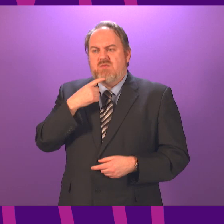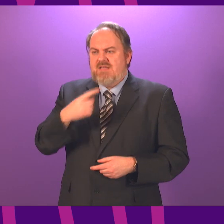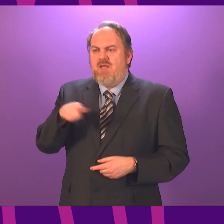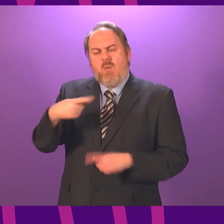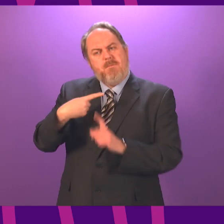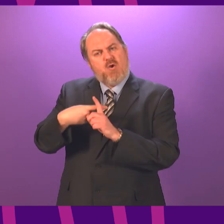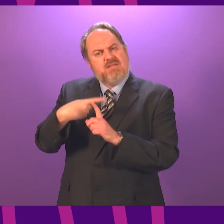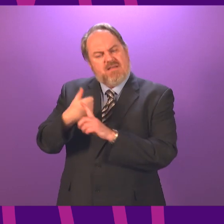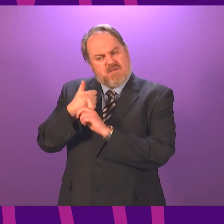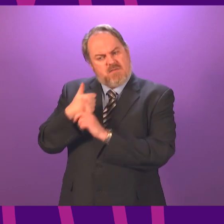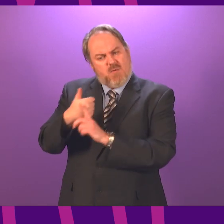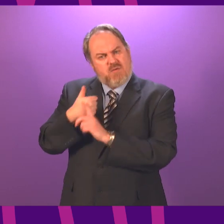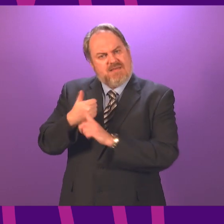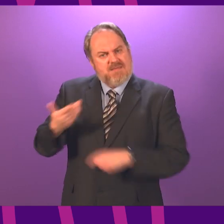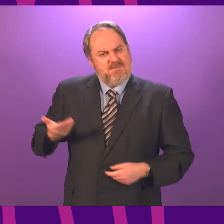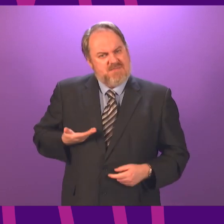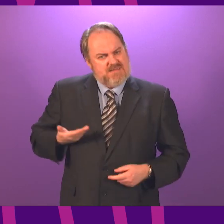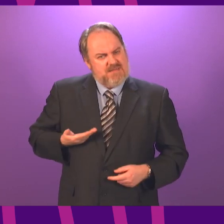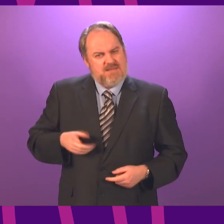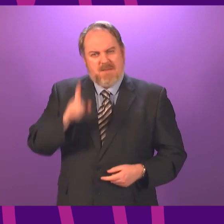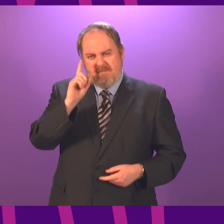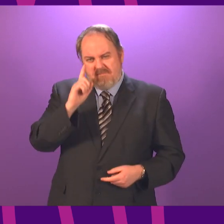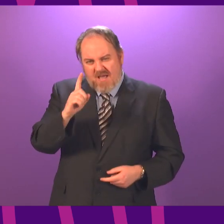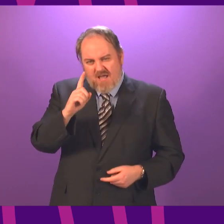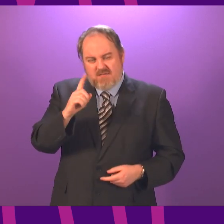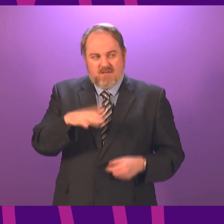sector that the First Minister speaks of, one part of that community has slipped through